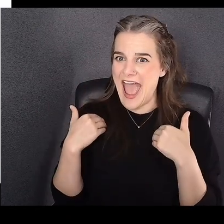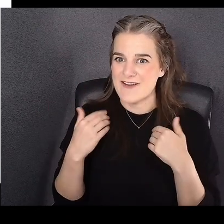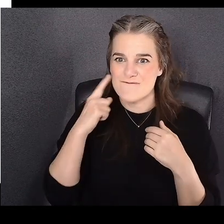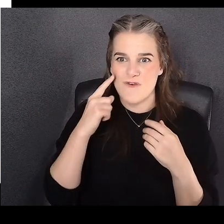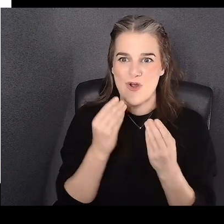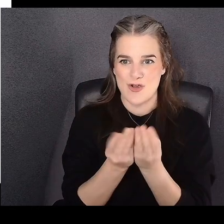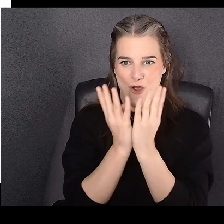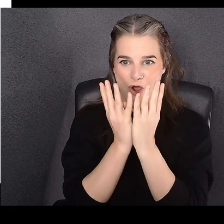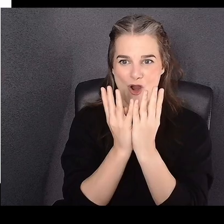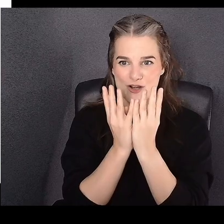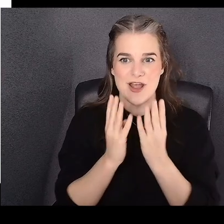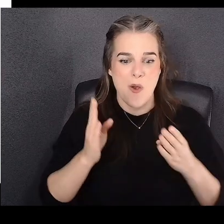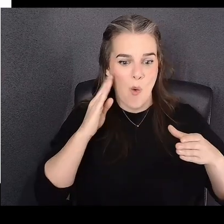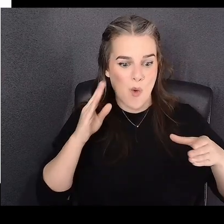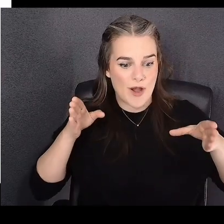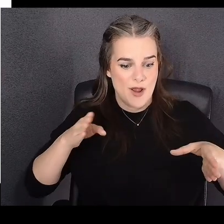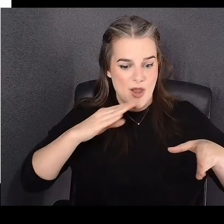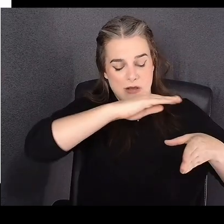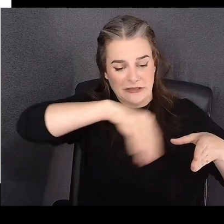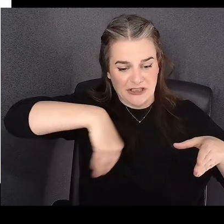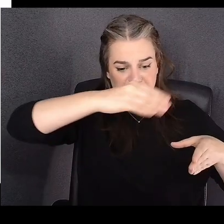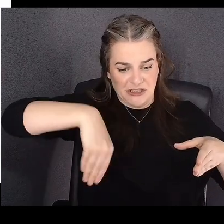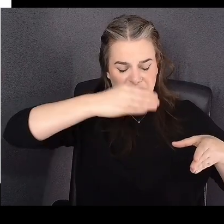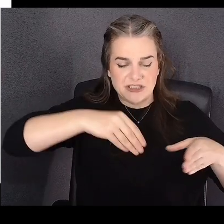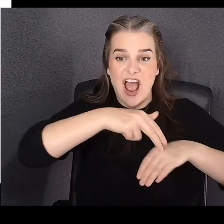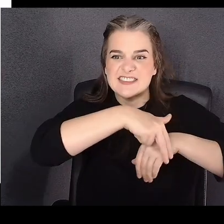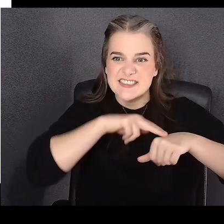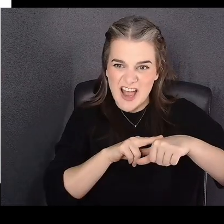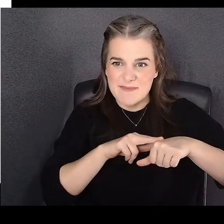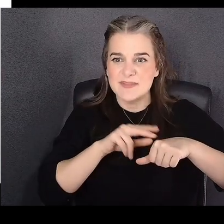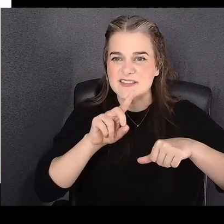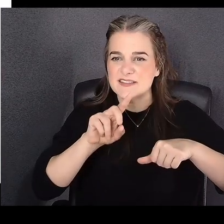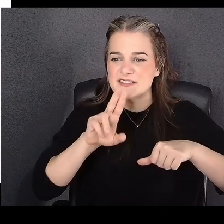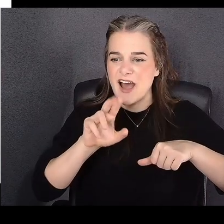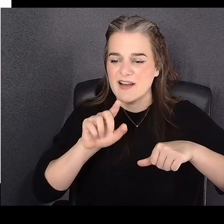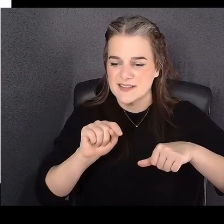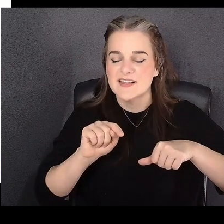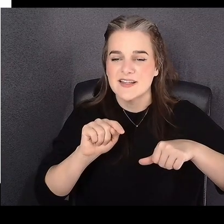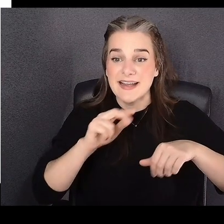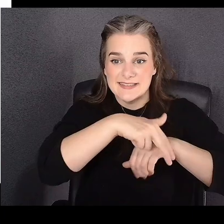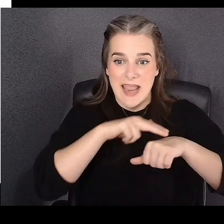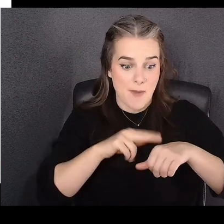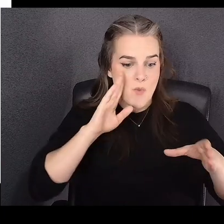And that would be the card holder for our big poker nights. Yeah, but you got to use what works.